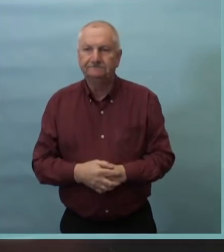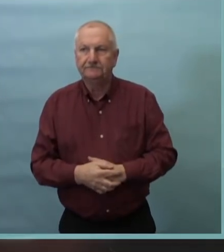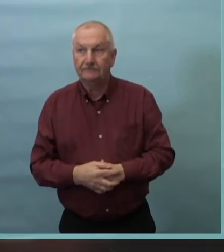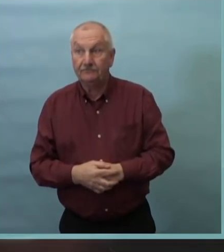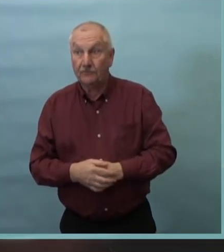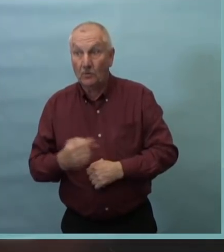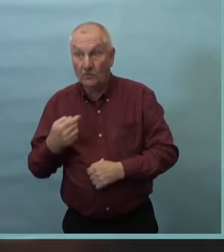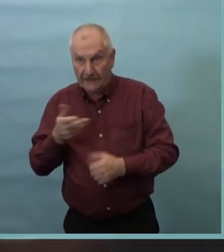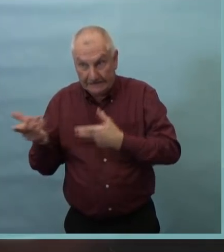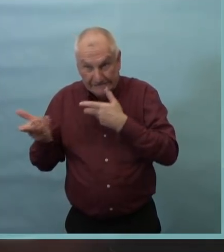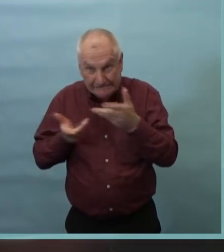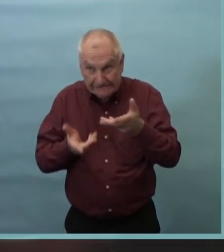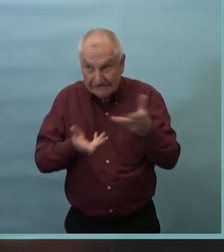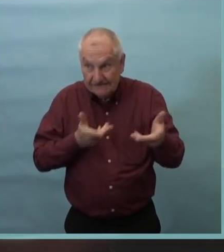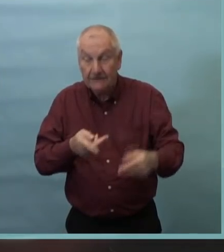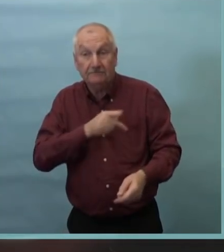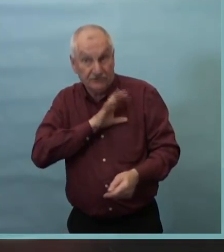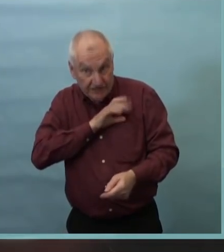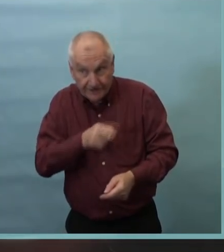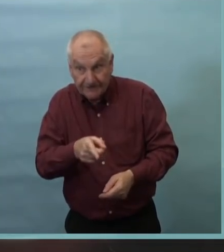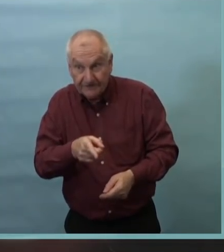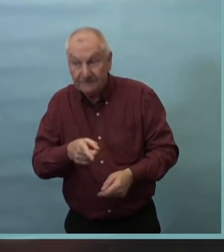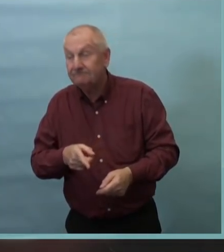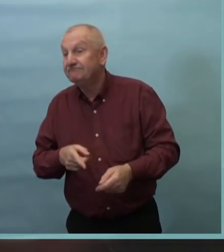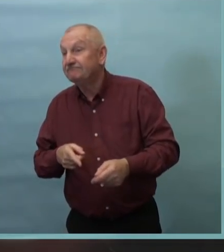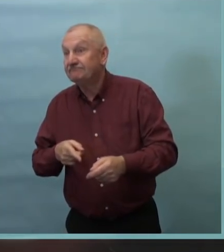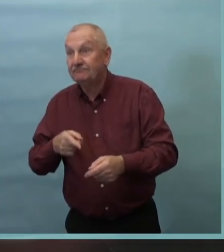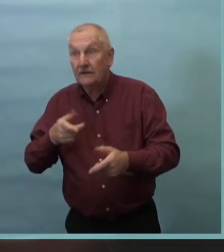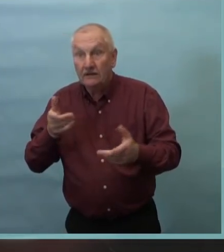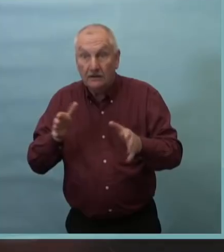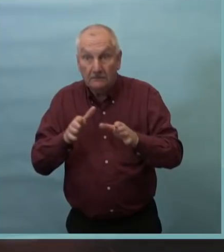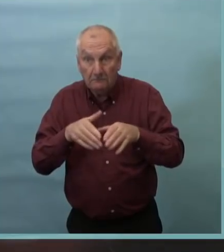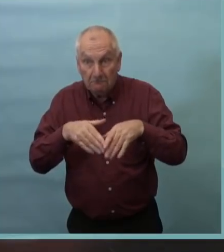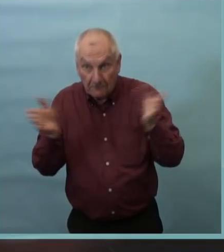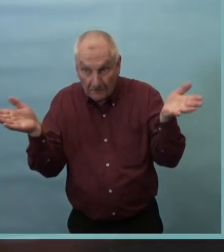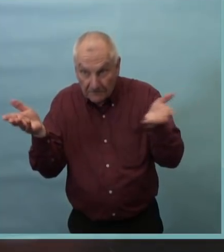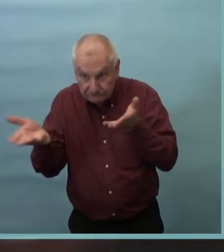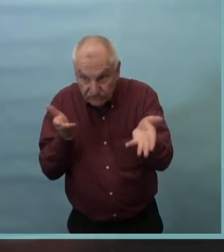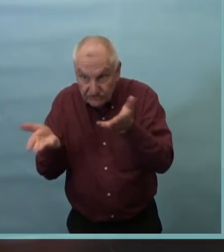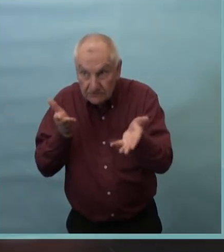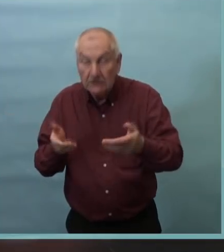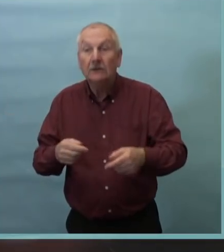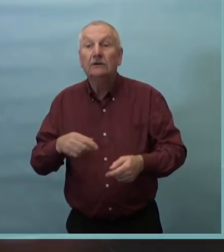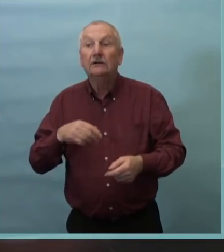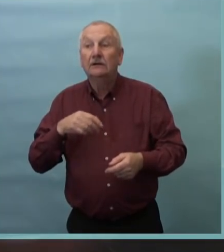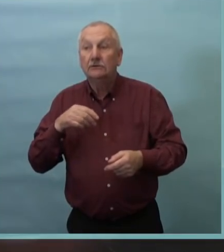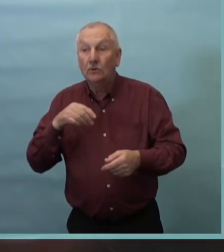care home operators unions and staff to ensure that this change is implemented